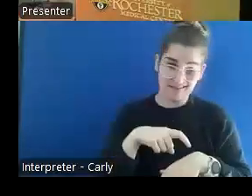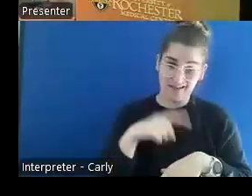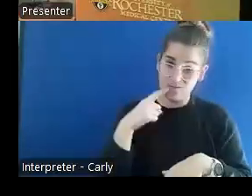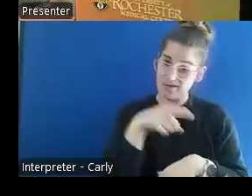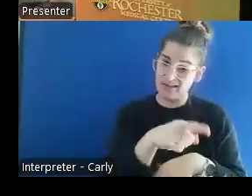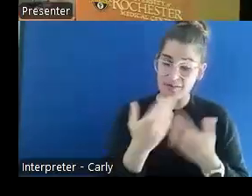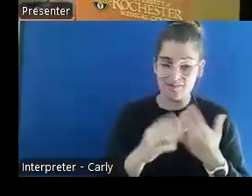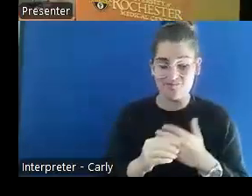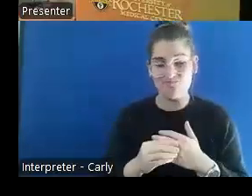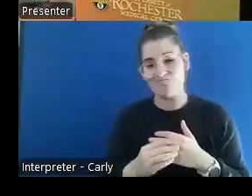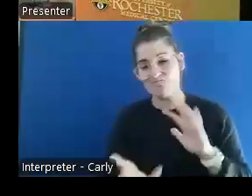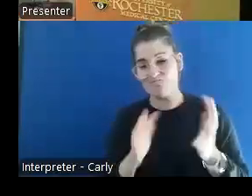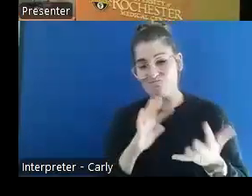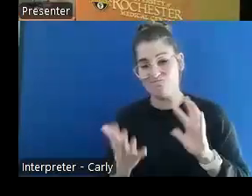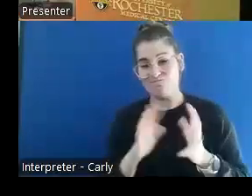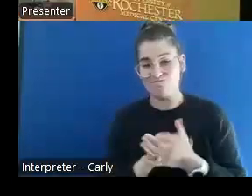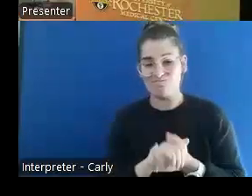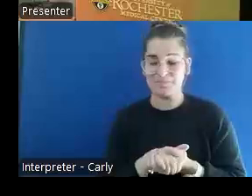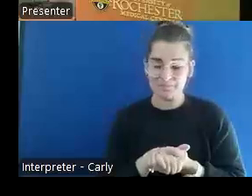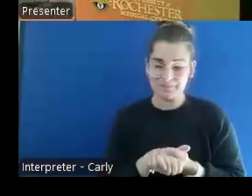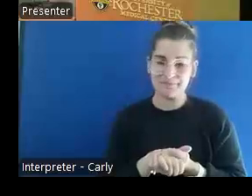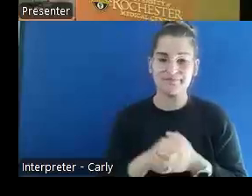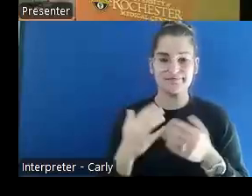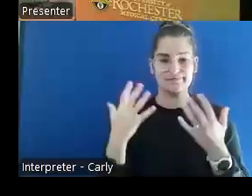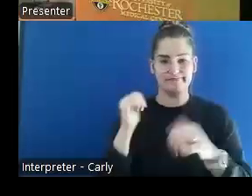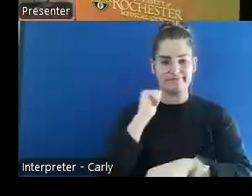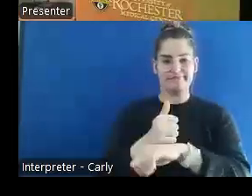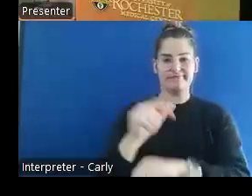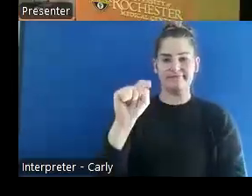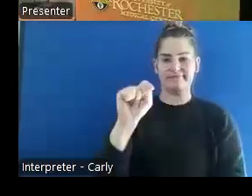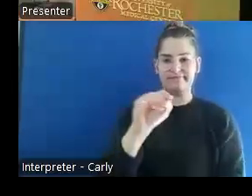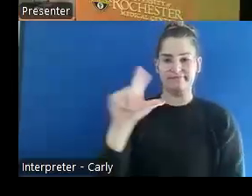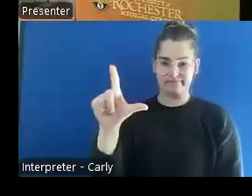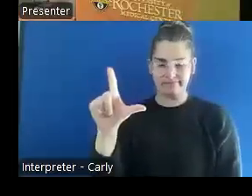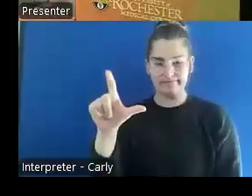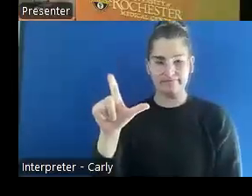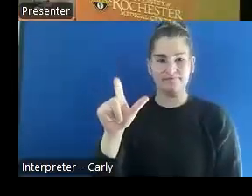elv so we wanted to come up with a tool to meet the patients and understand a little bit more what